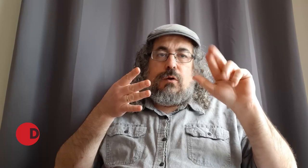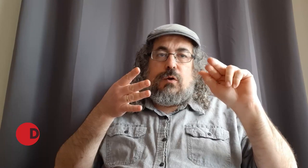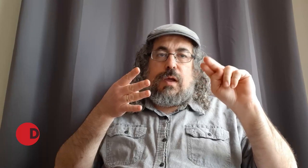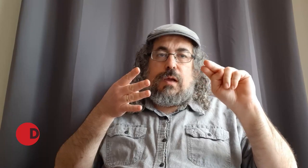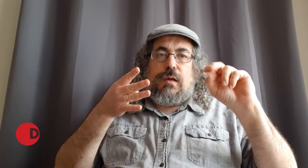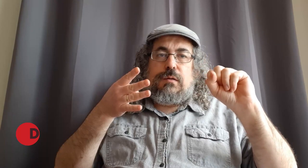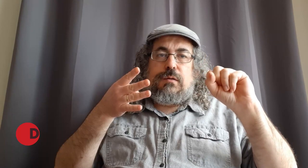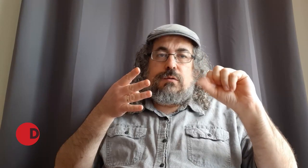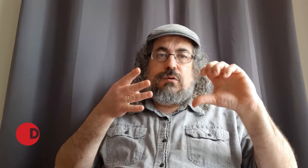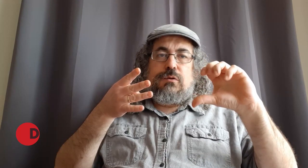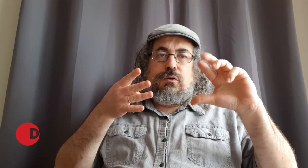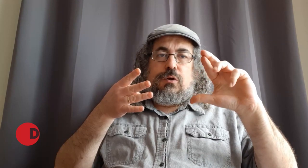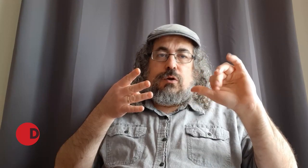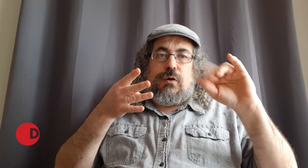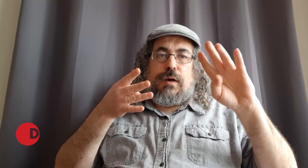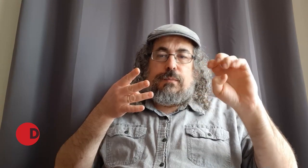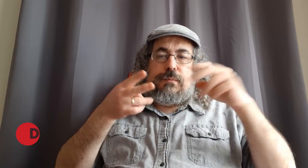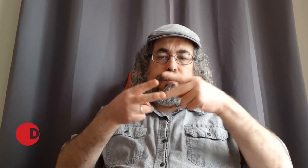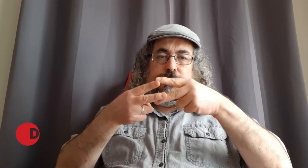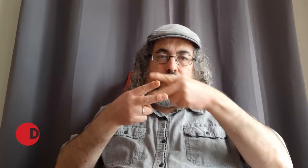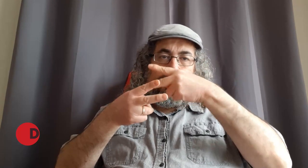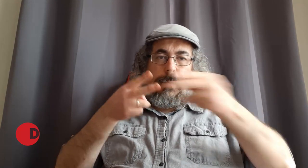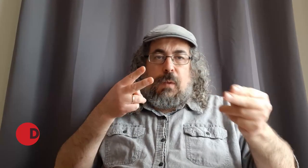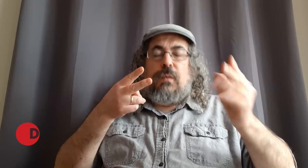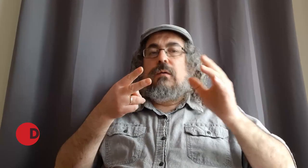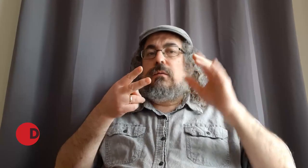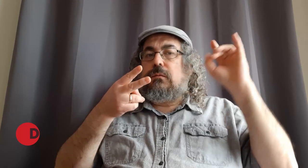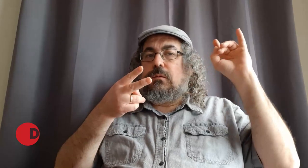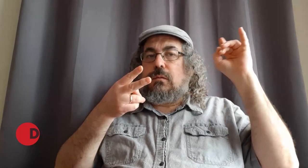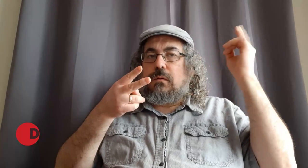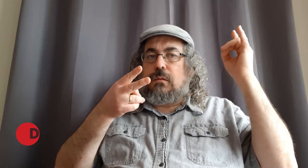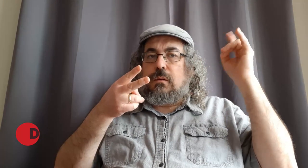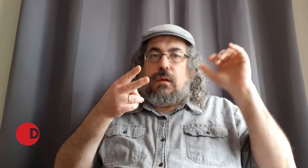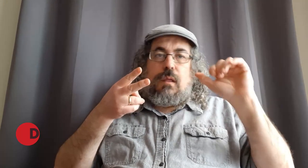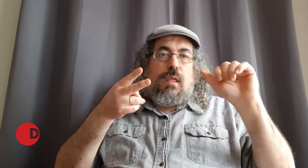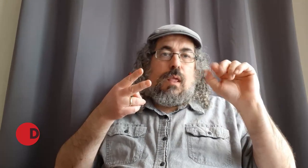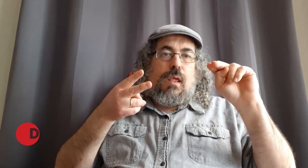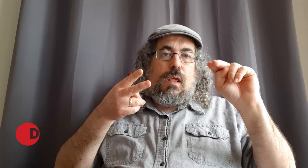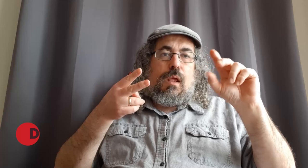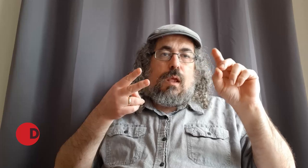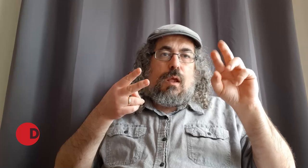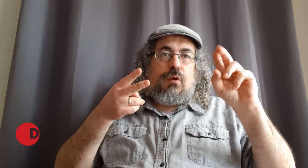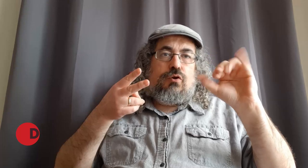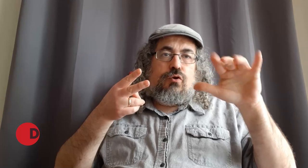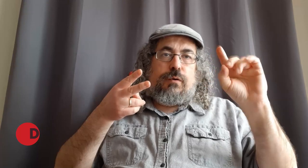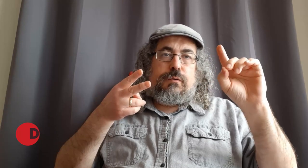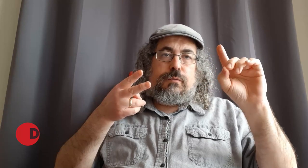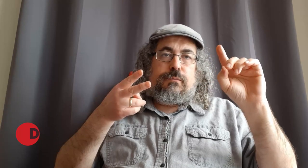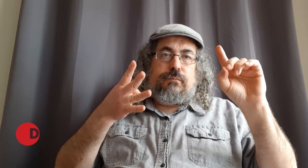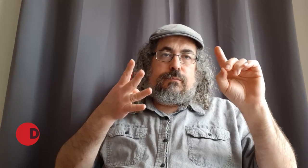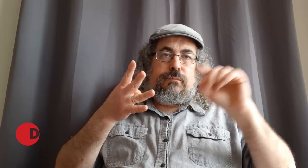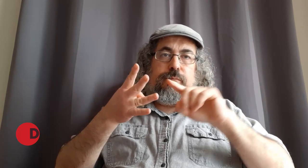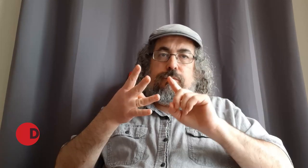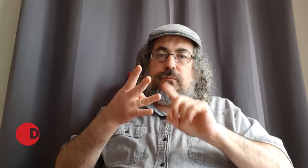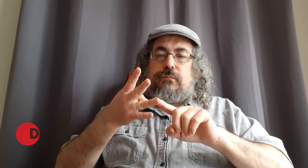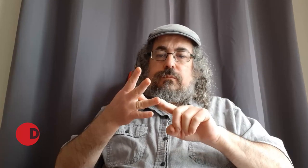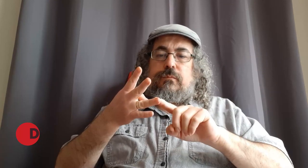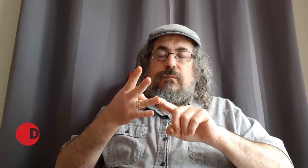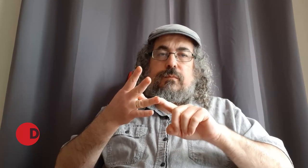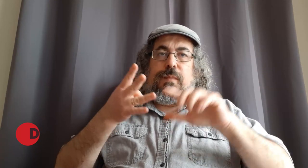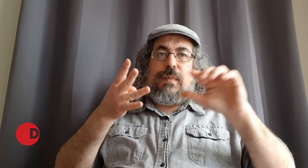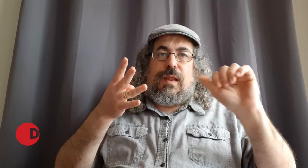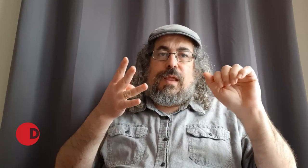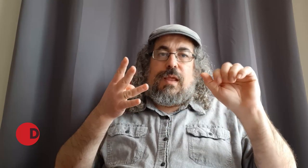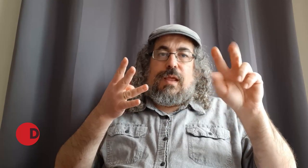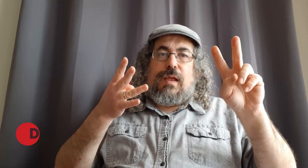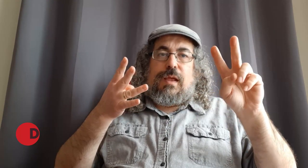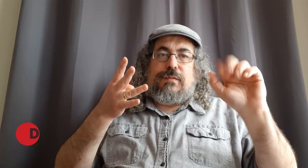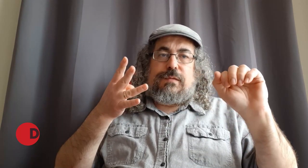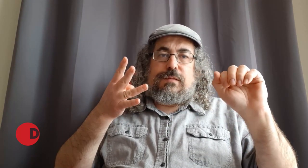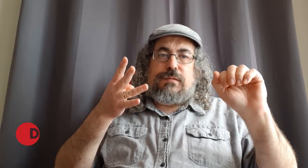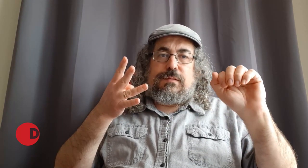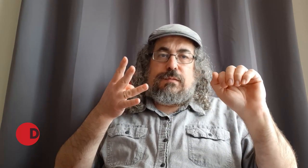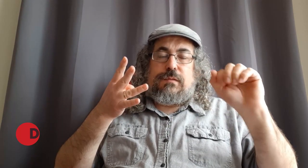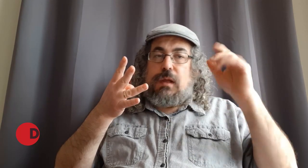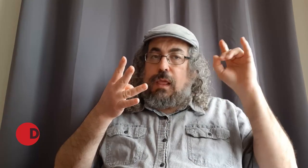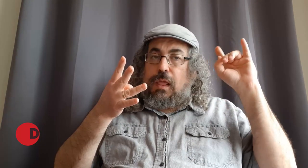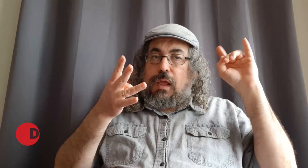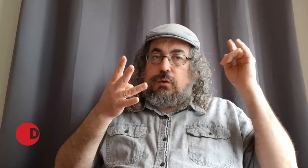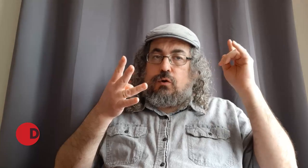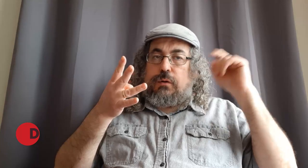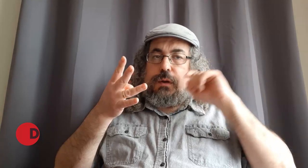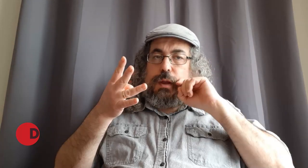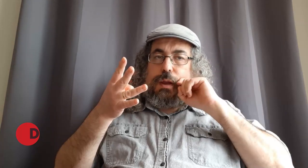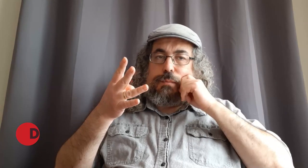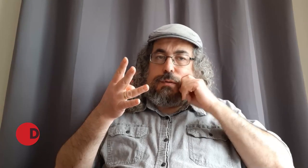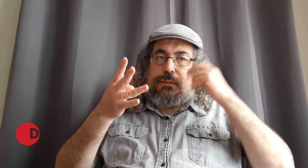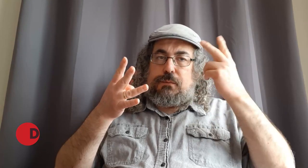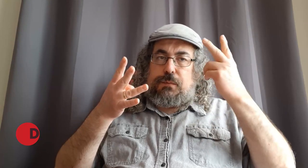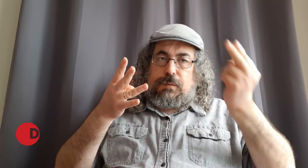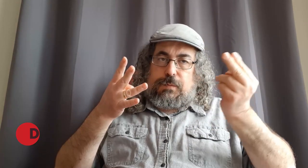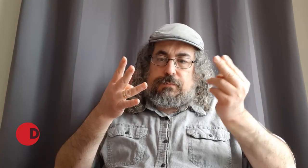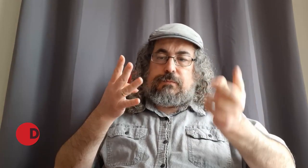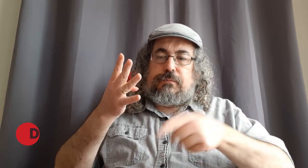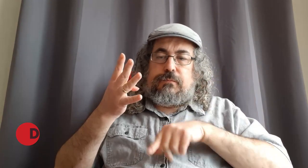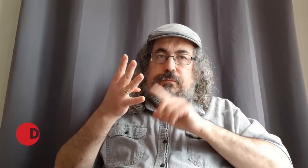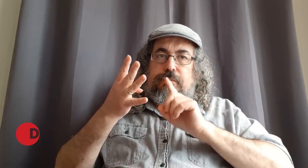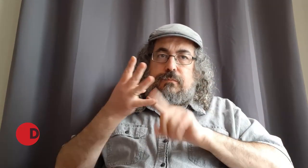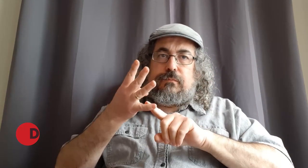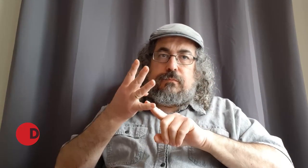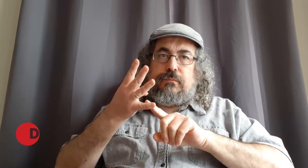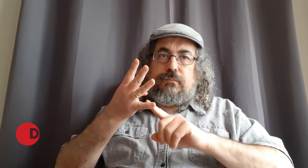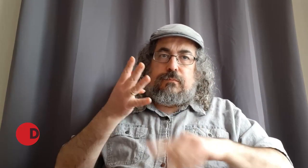Google Transcribe, both for Android, Ava for both Android and Apple,